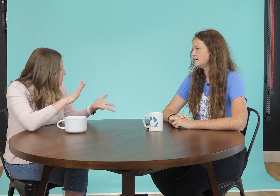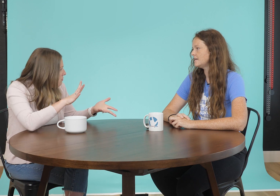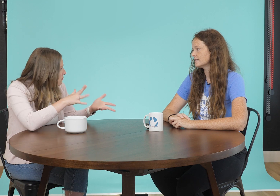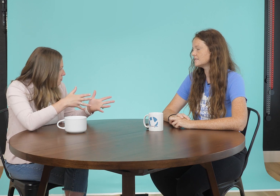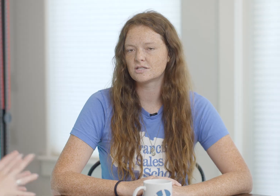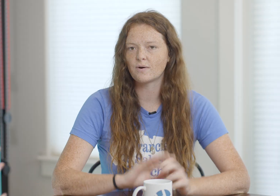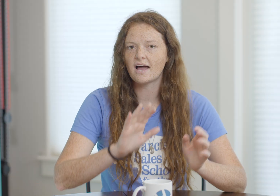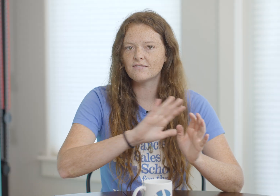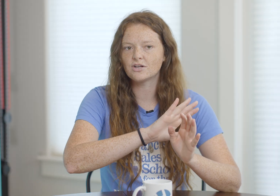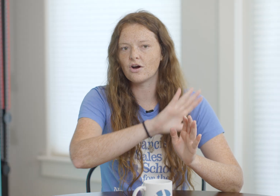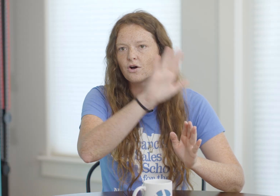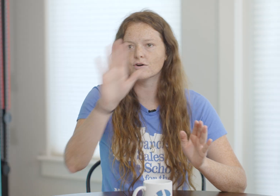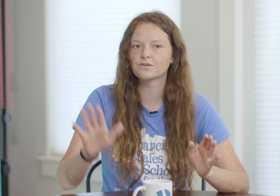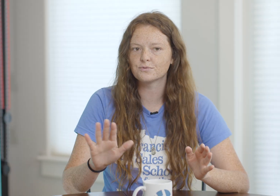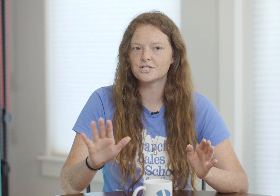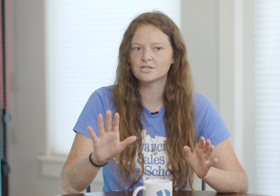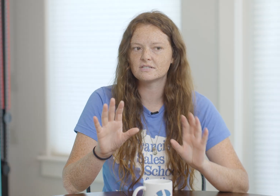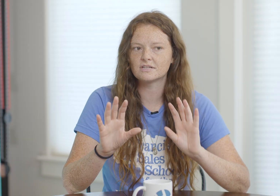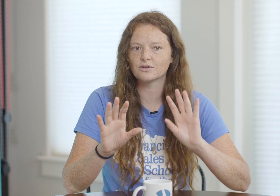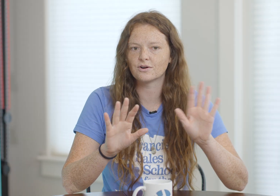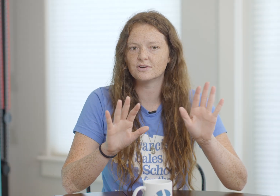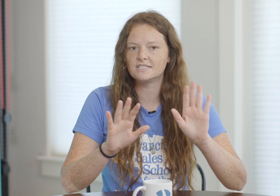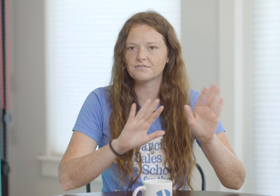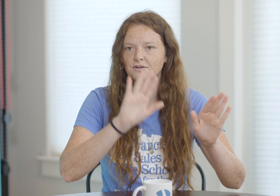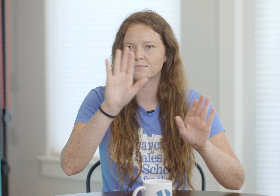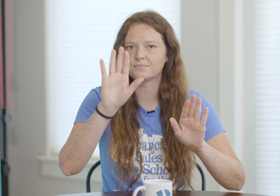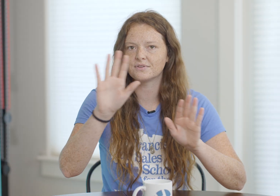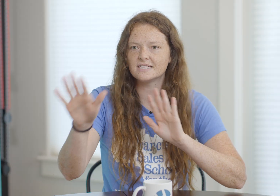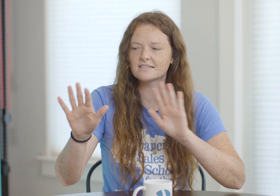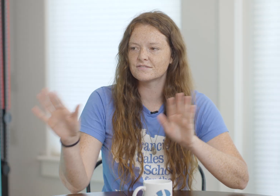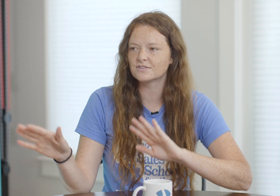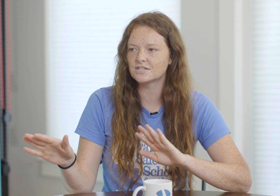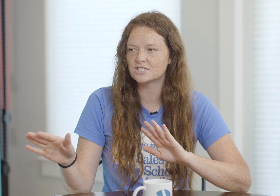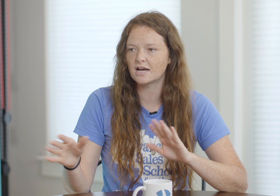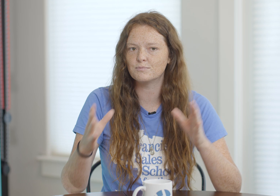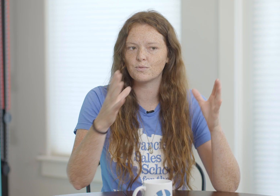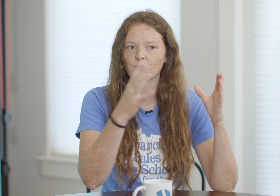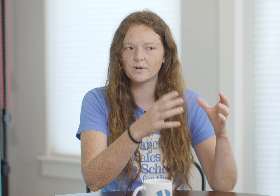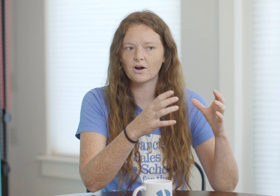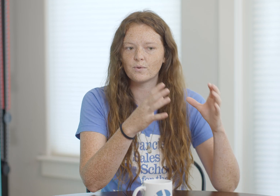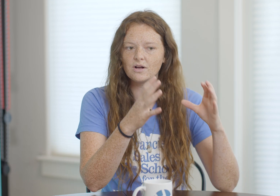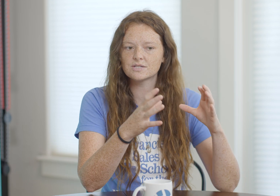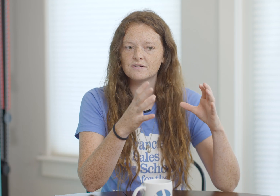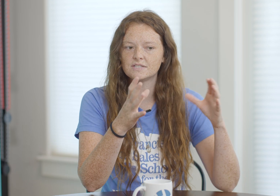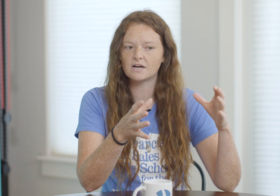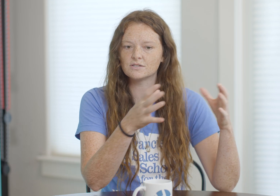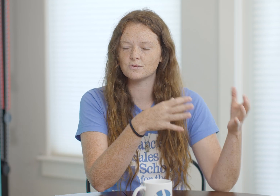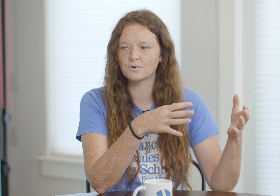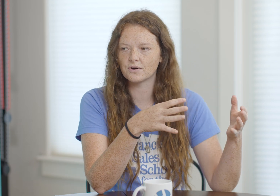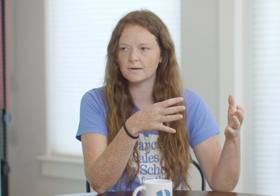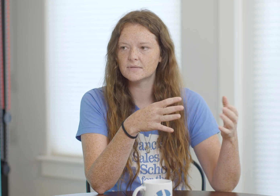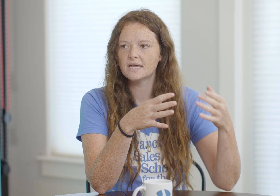Yes. So I haven't gone all over the region to learn different places. A village sign. But where we are, we also have the young adult program.